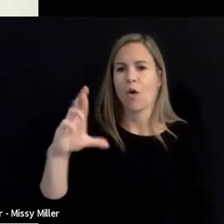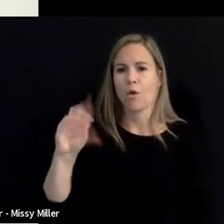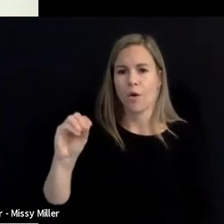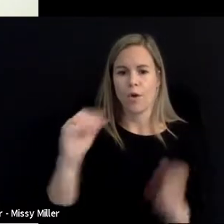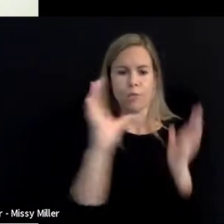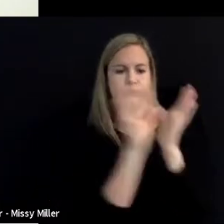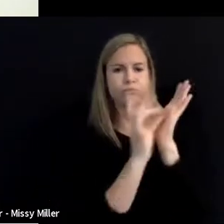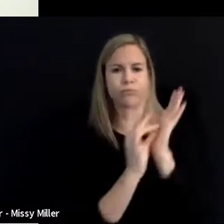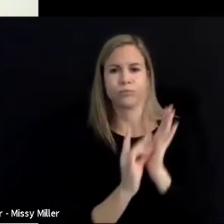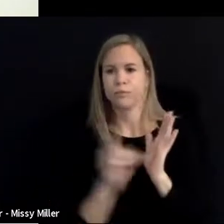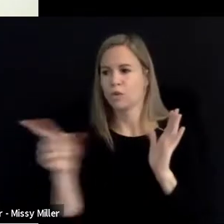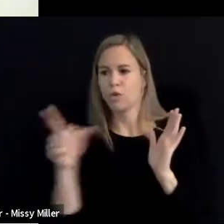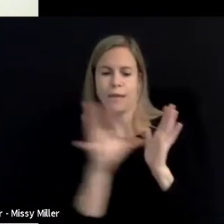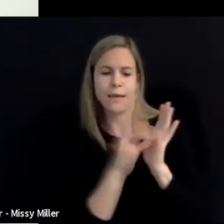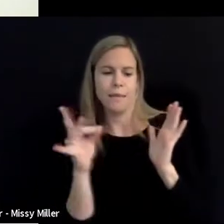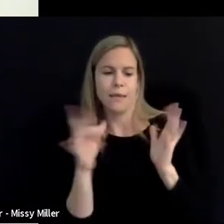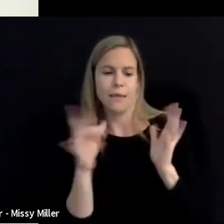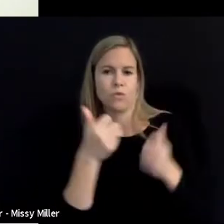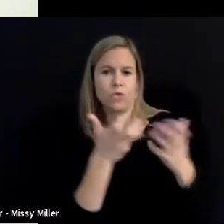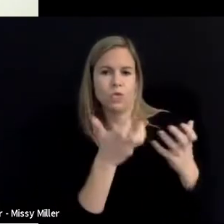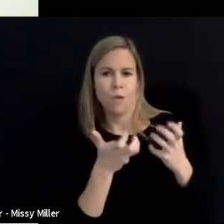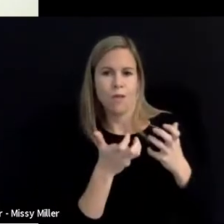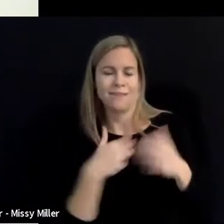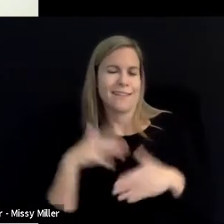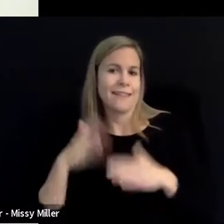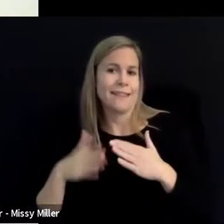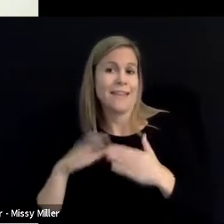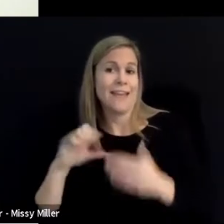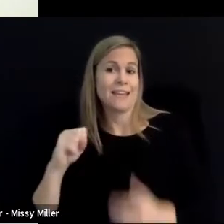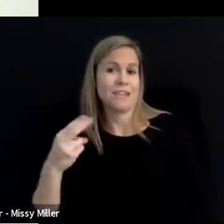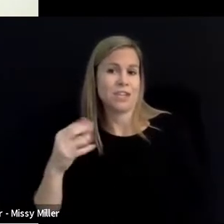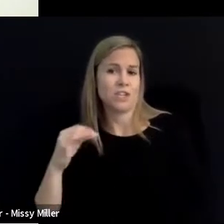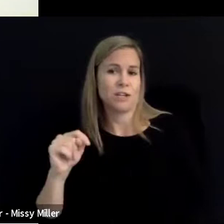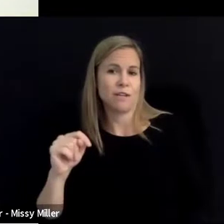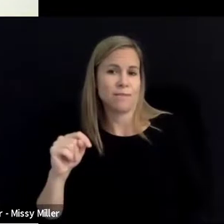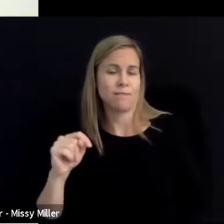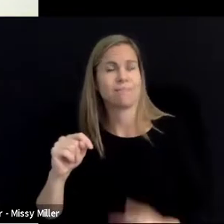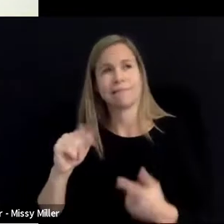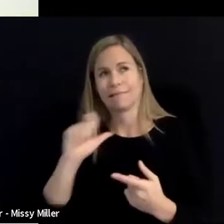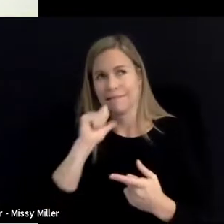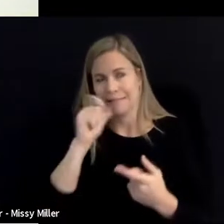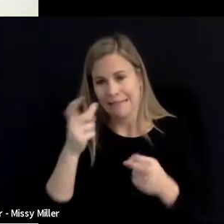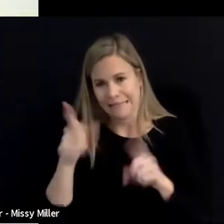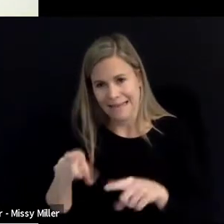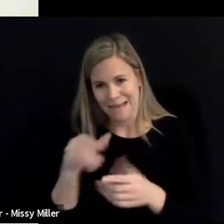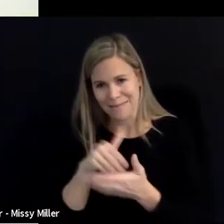At the end of the shift, I don't think they do it very often, but they're supposed to. You can go back through the finished box with Jacob,